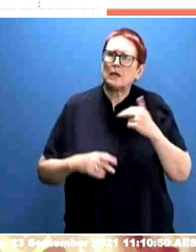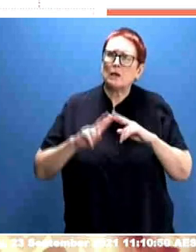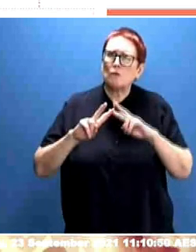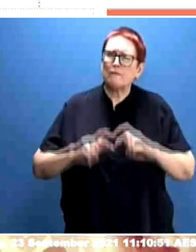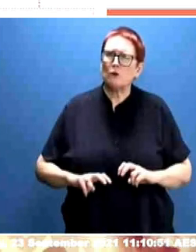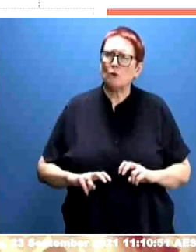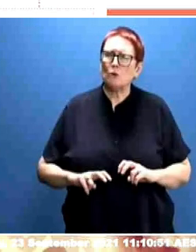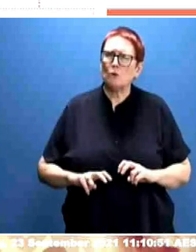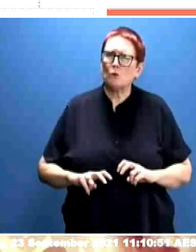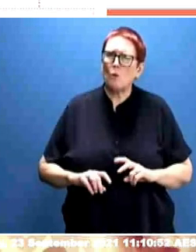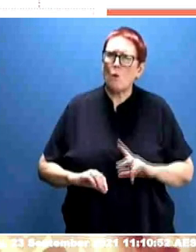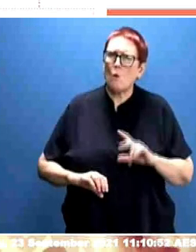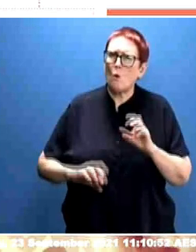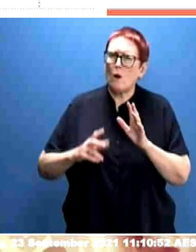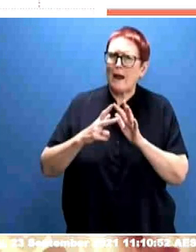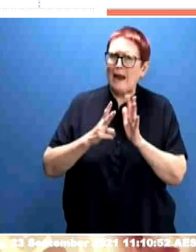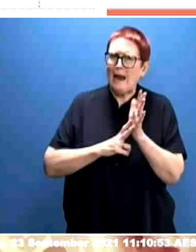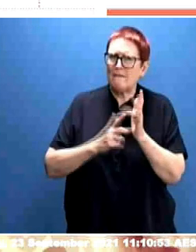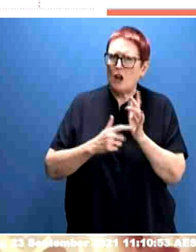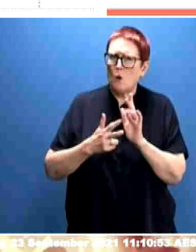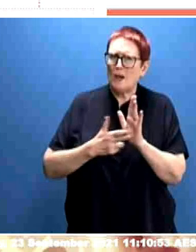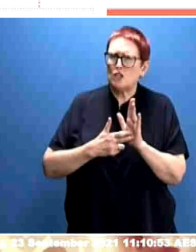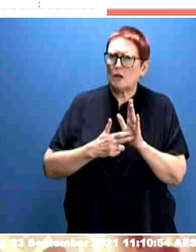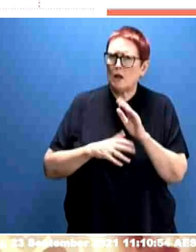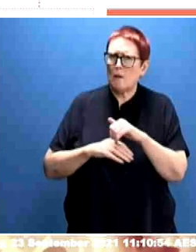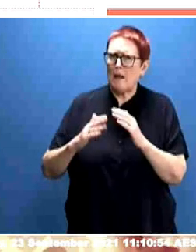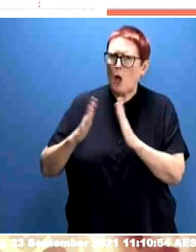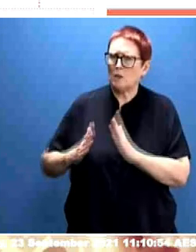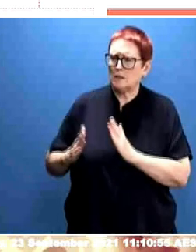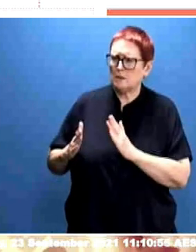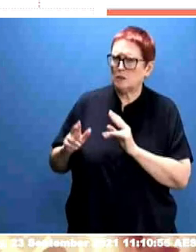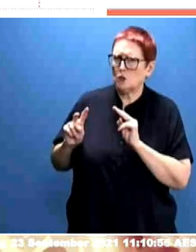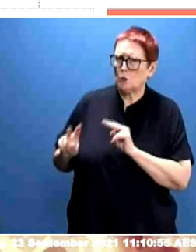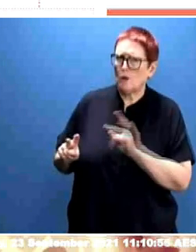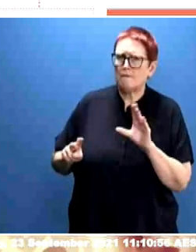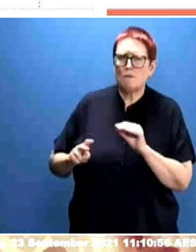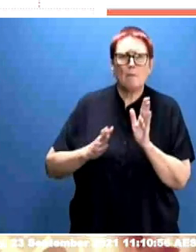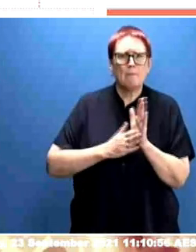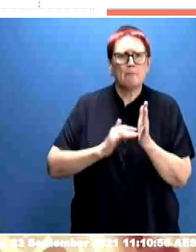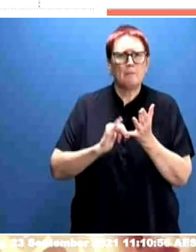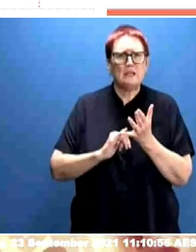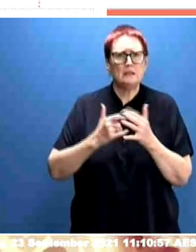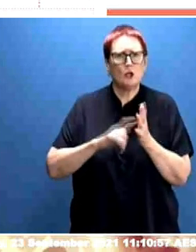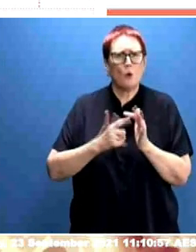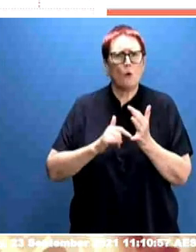an evaluation review of Secure Care that Ms Kalders referred to in her evidence?